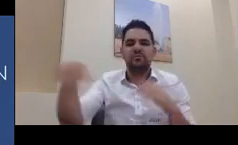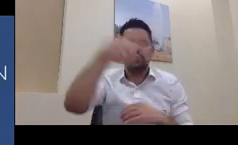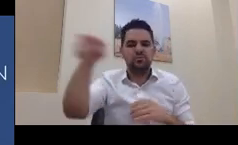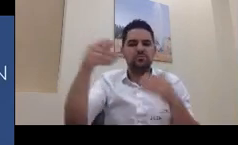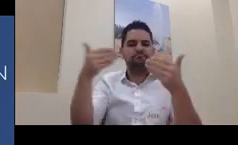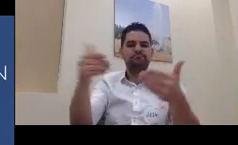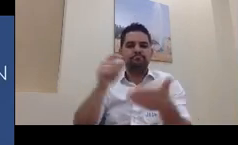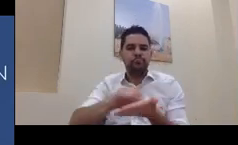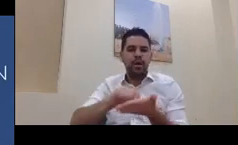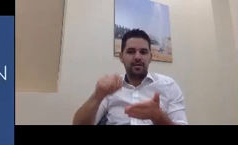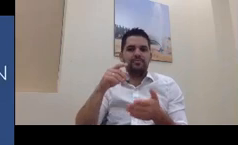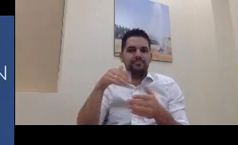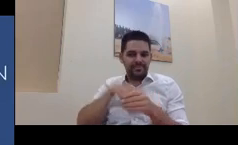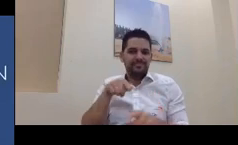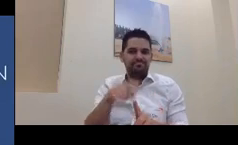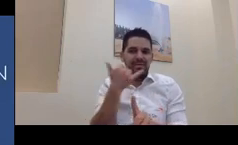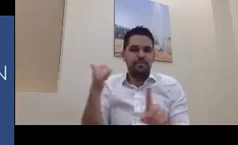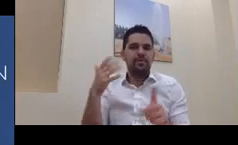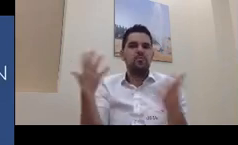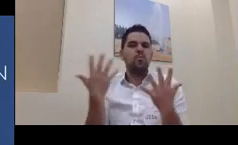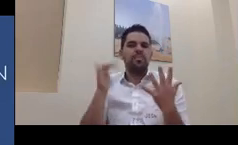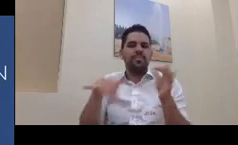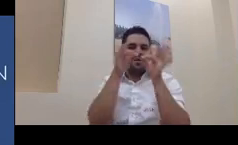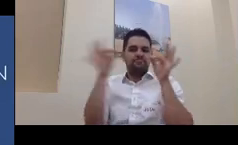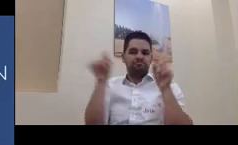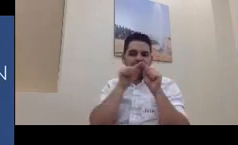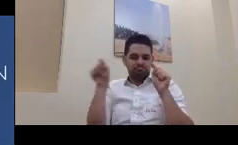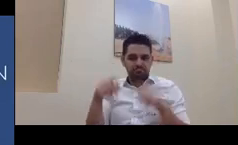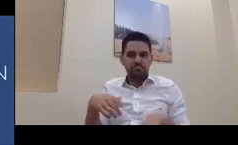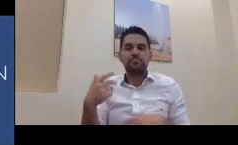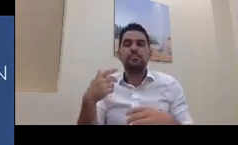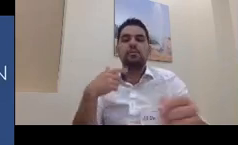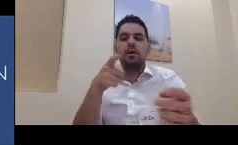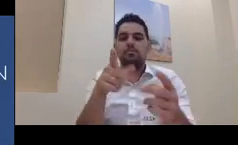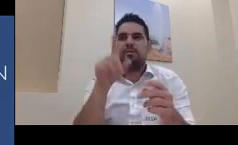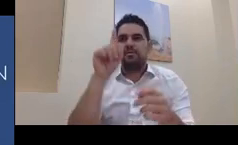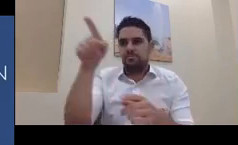the deaf teachers to go ahead and write down in Arabic what exactly that phrase was.